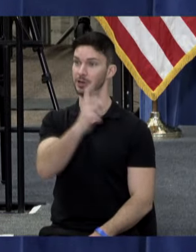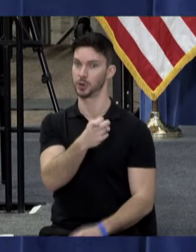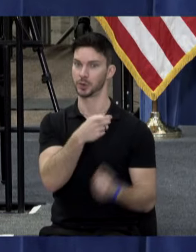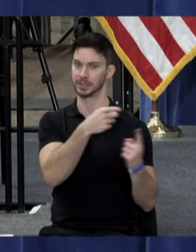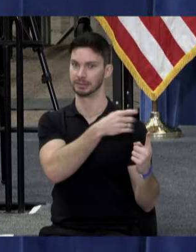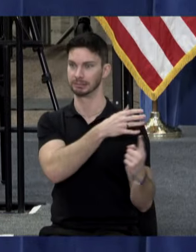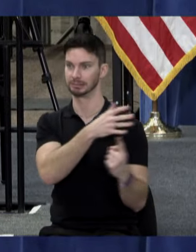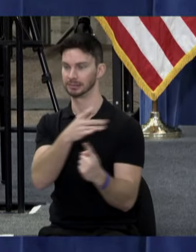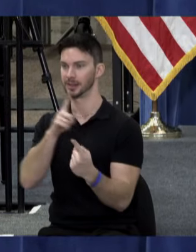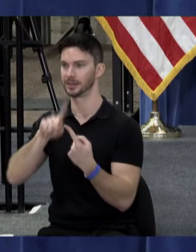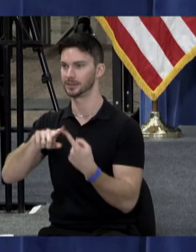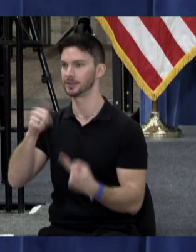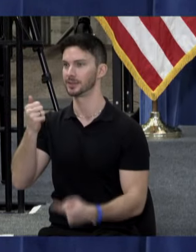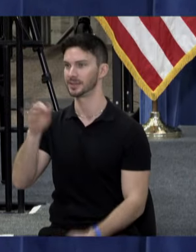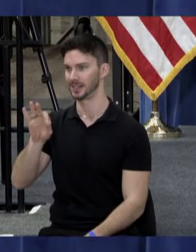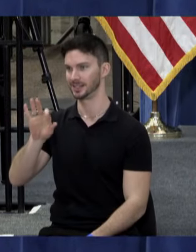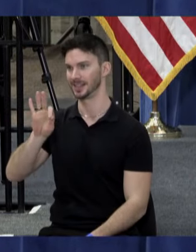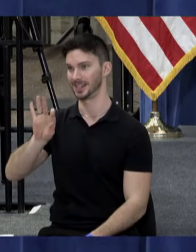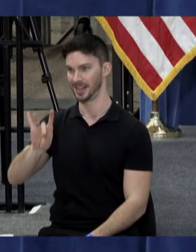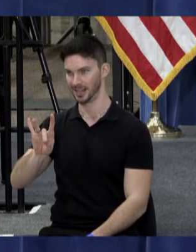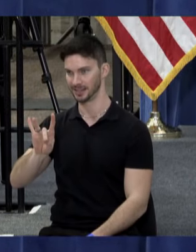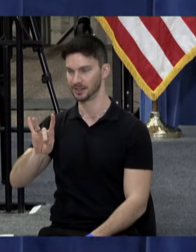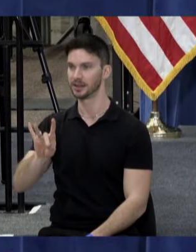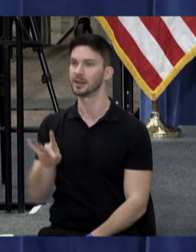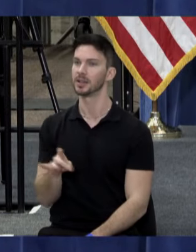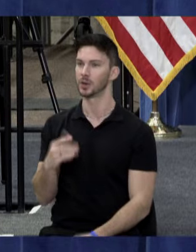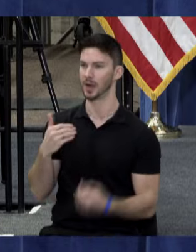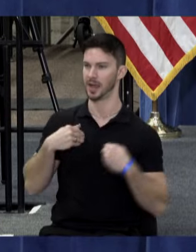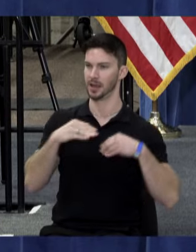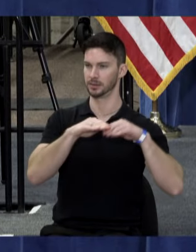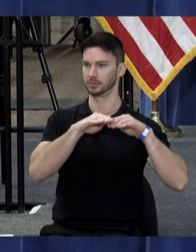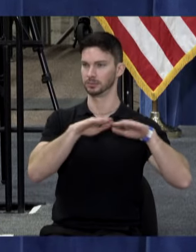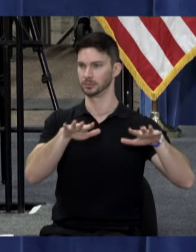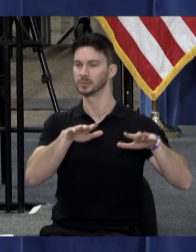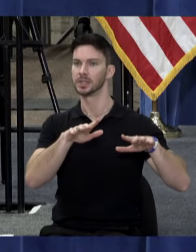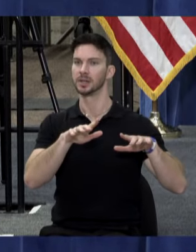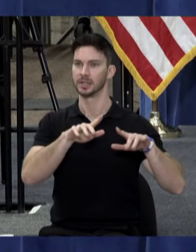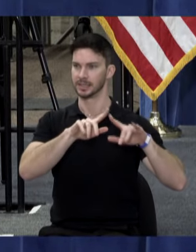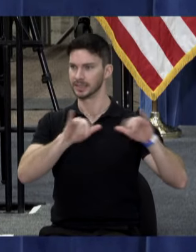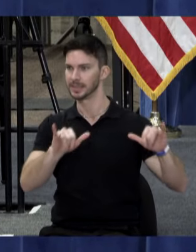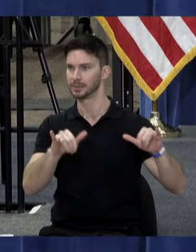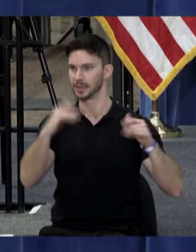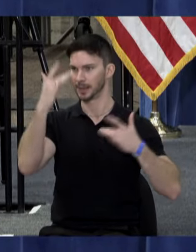I suffered from comorbidities, which are additional issues that are related